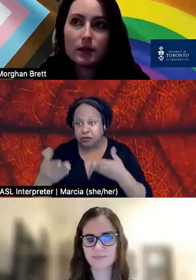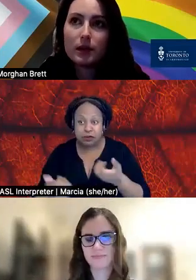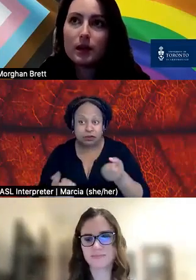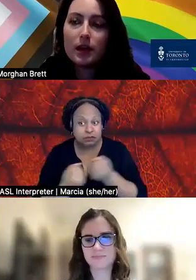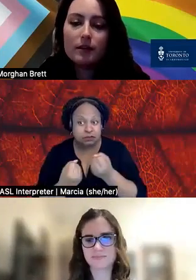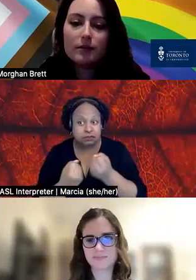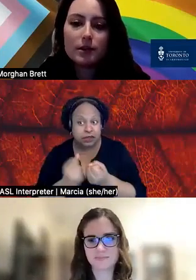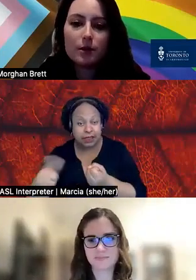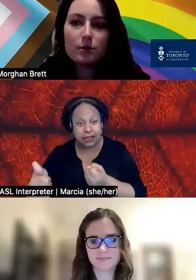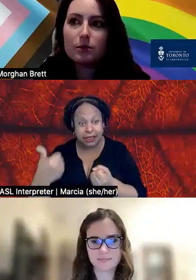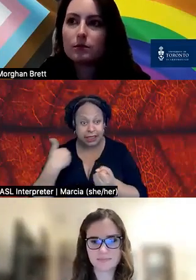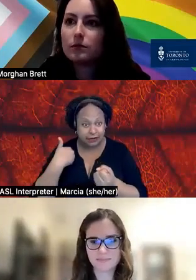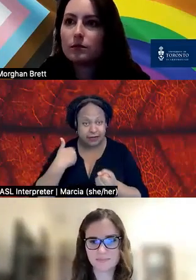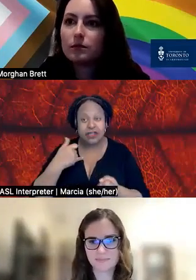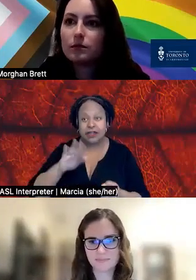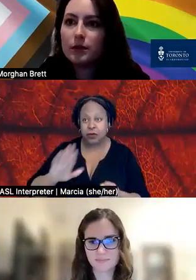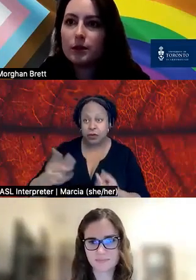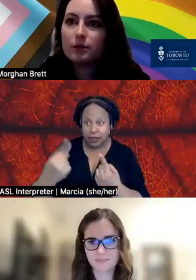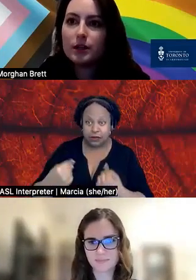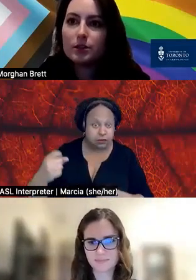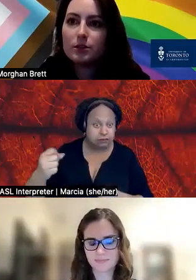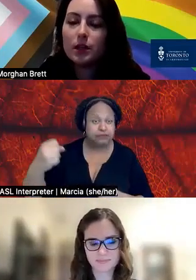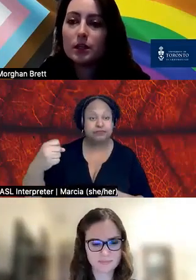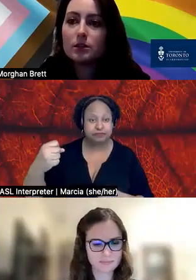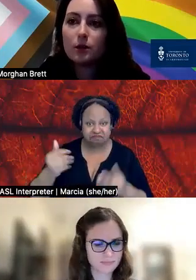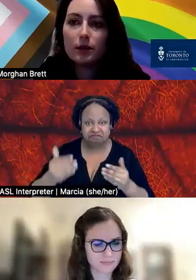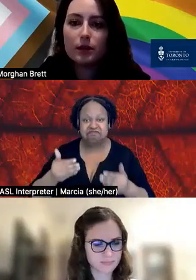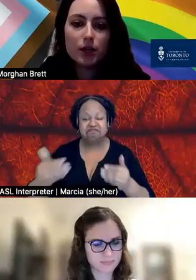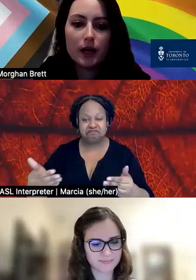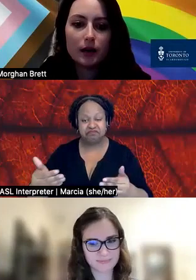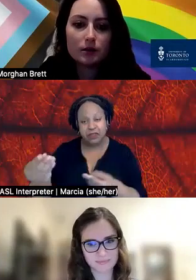If so, feel free to let us know in the chat.